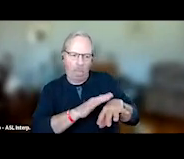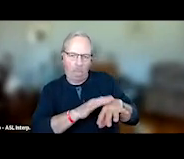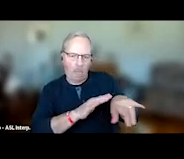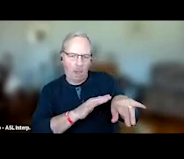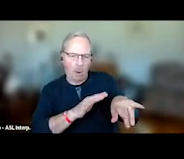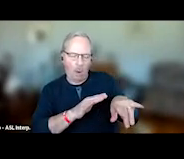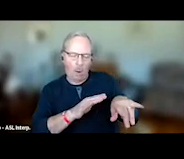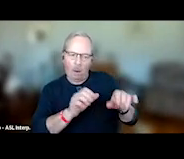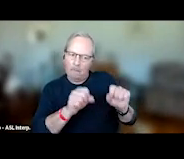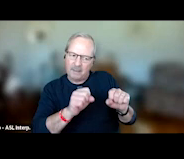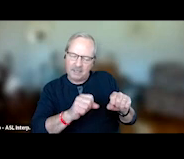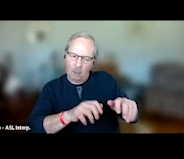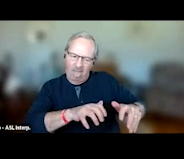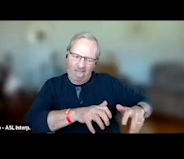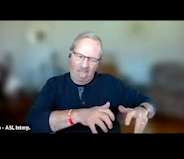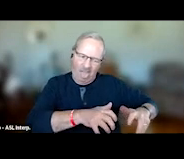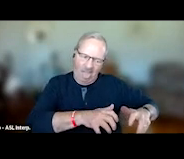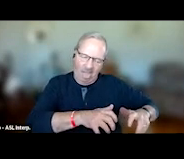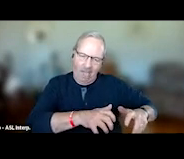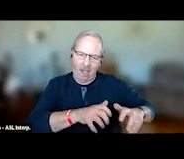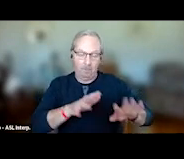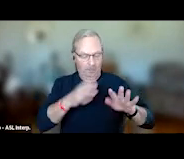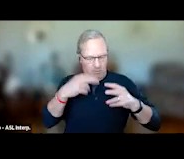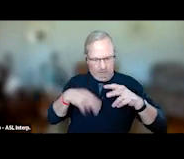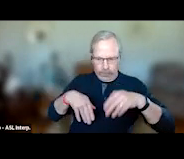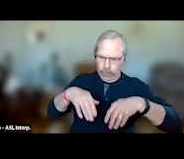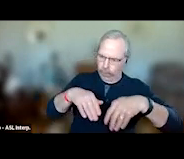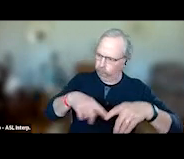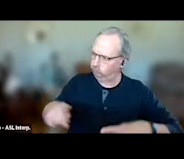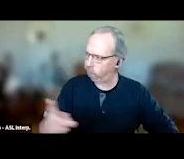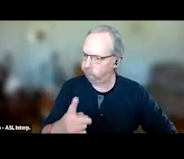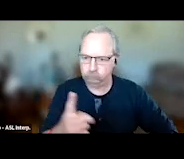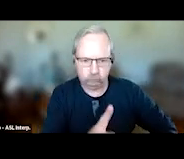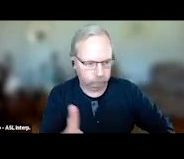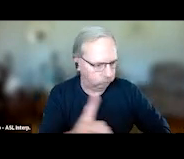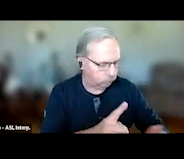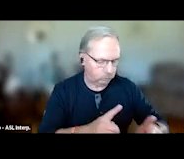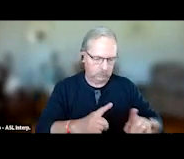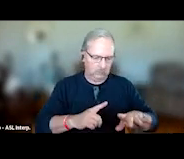like non-verbal signs like pacing or restlessness, verbal and behavioral signs associated with fighting,